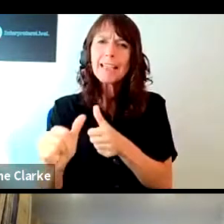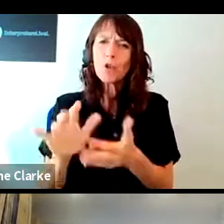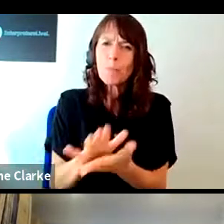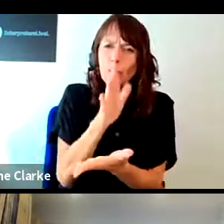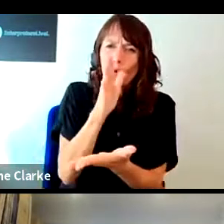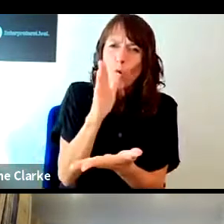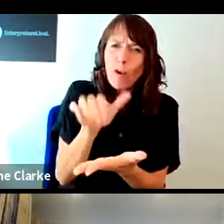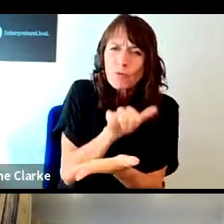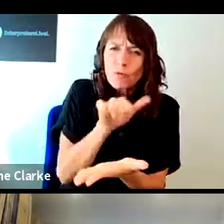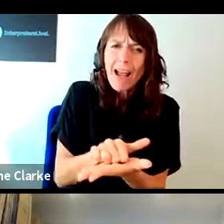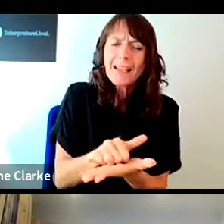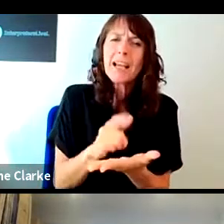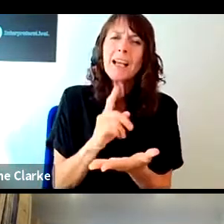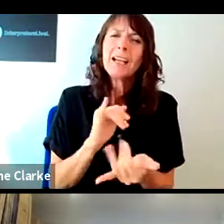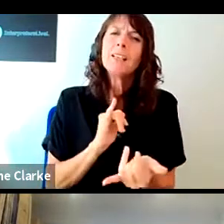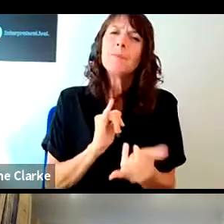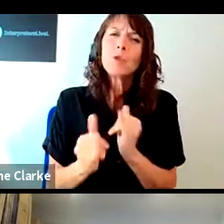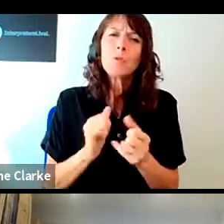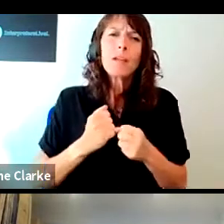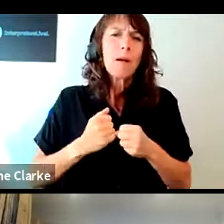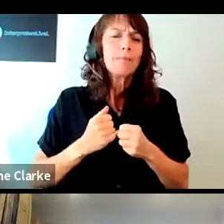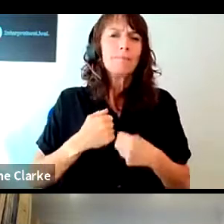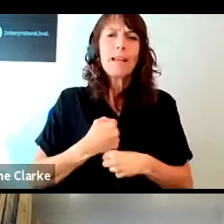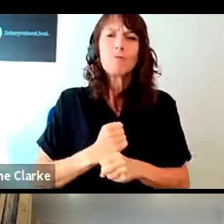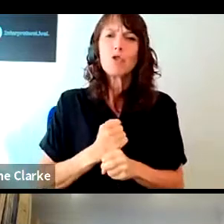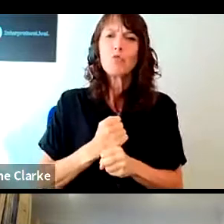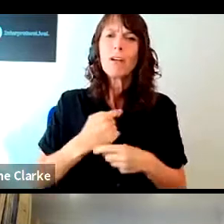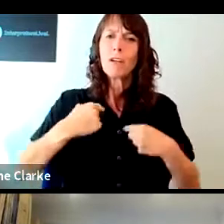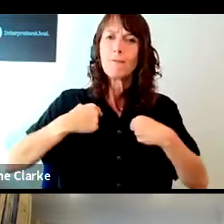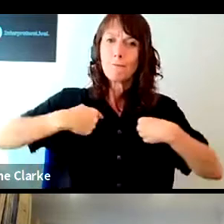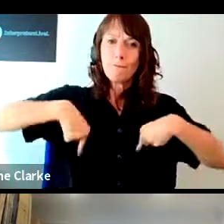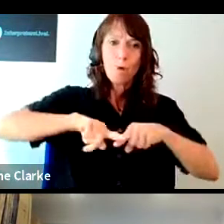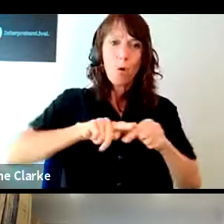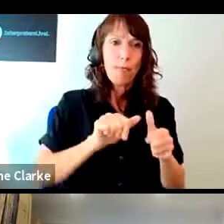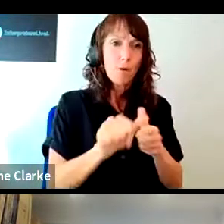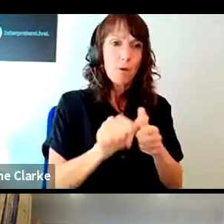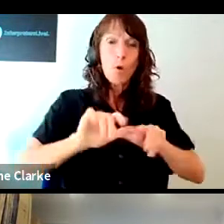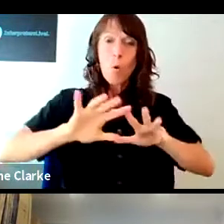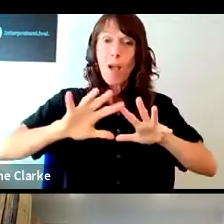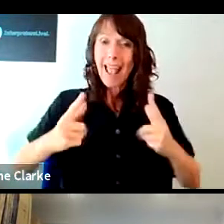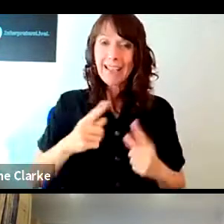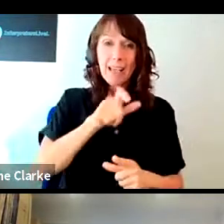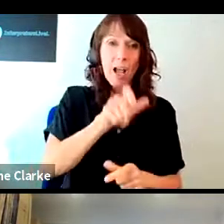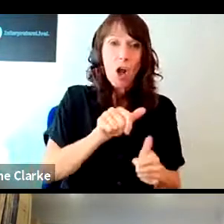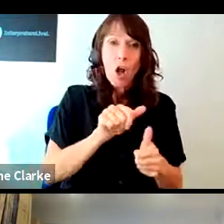But sometimes it's so frustrating for the corporations that do or anybody that wants to do it, that the